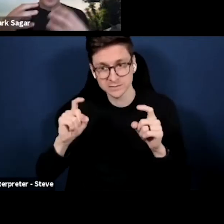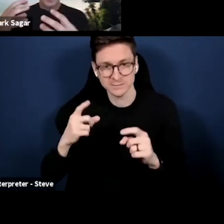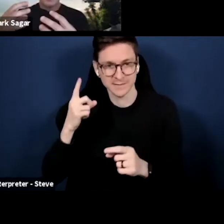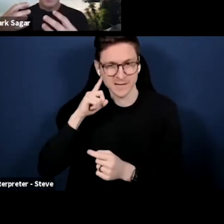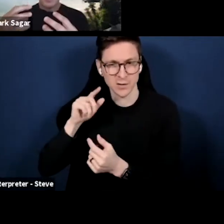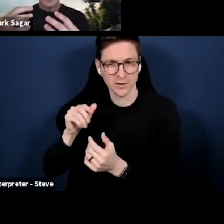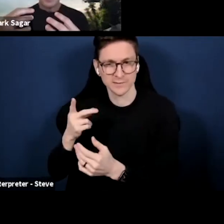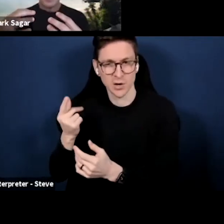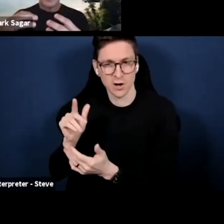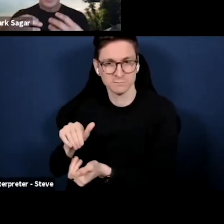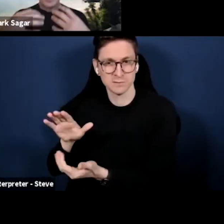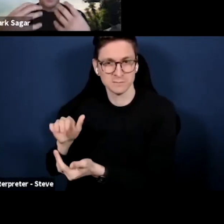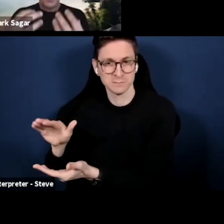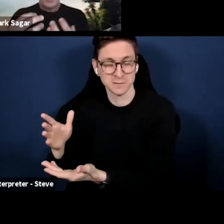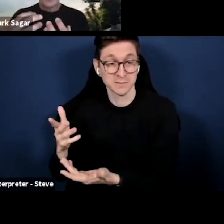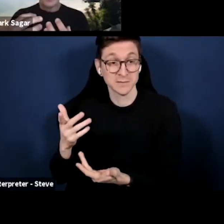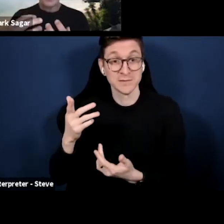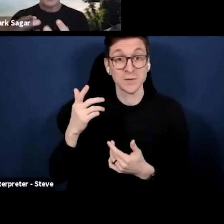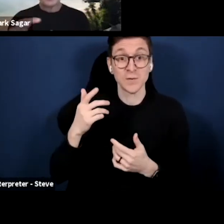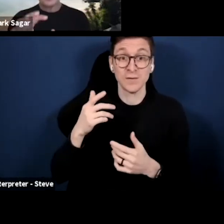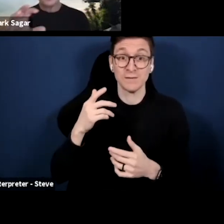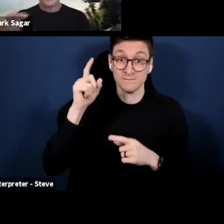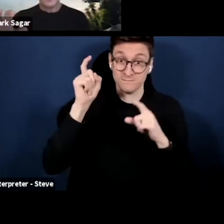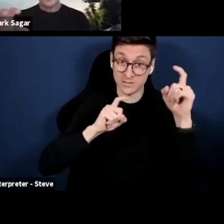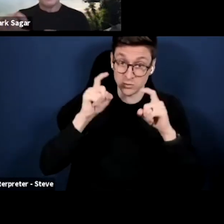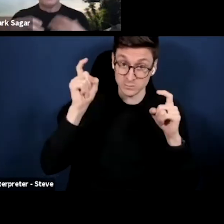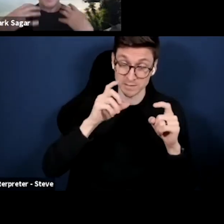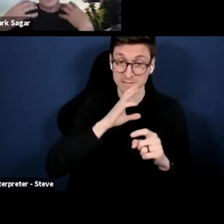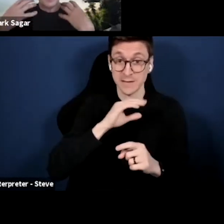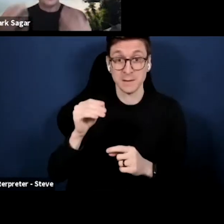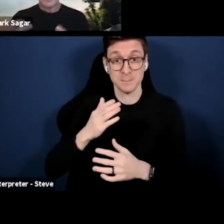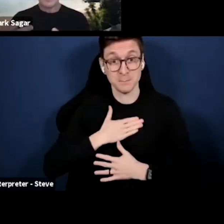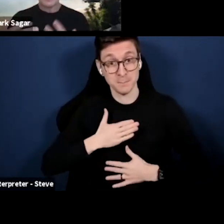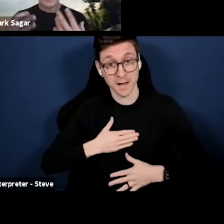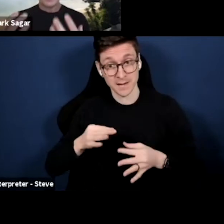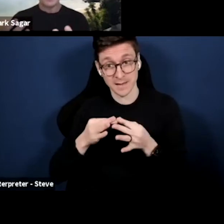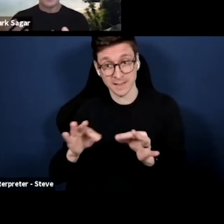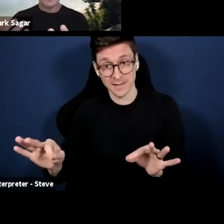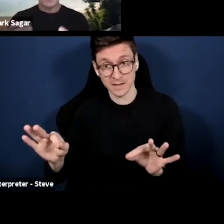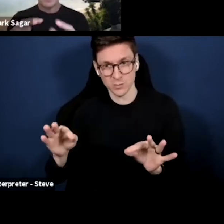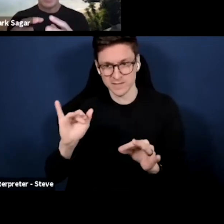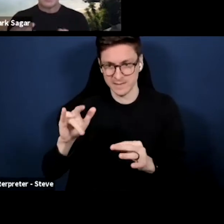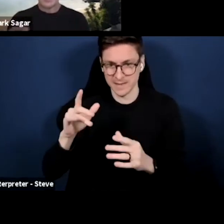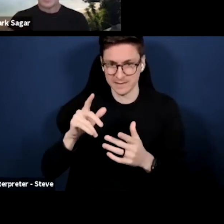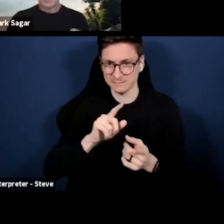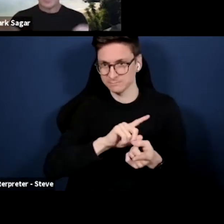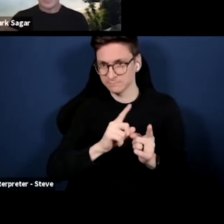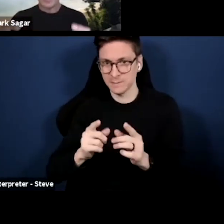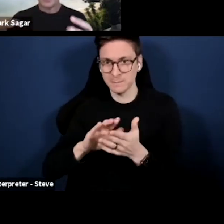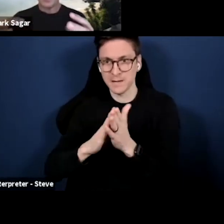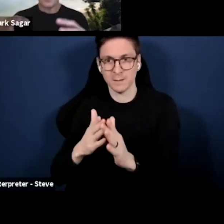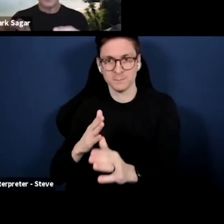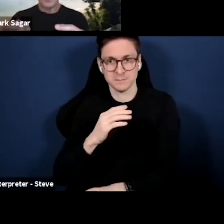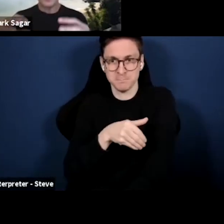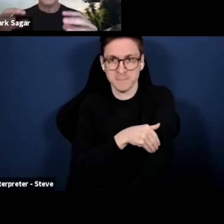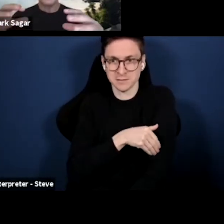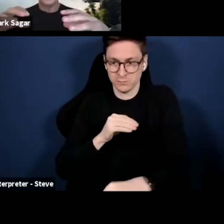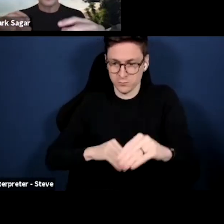expressions and body language is converted into muscle activity as a as a sort of sort of most